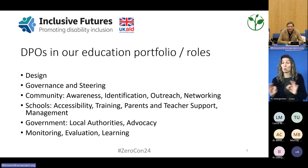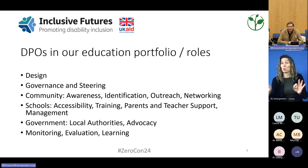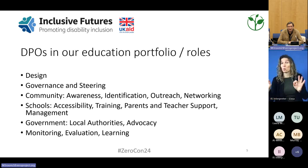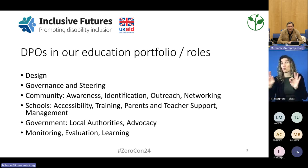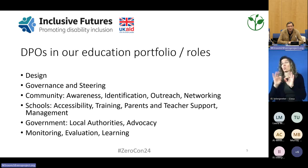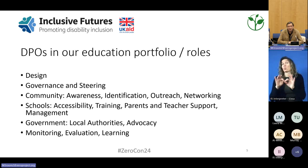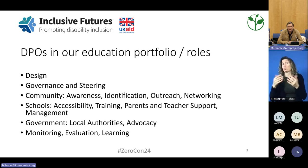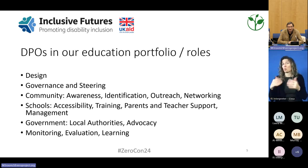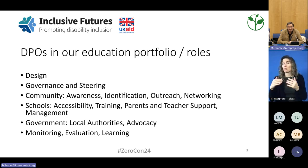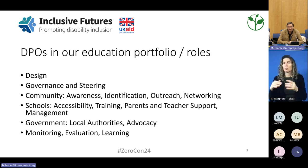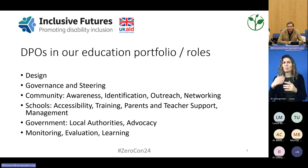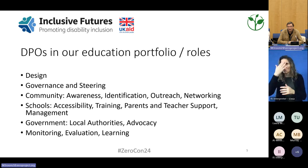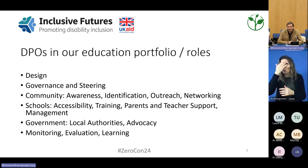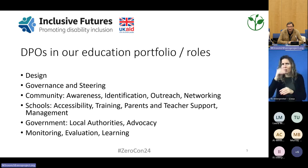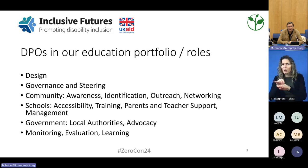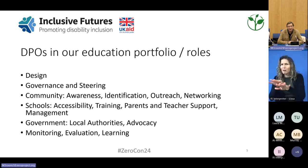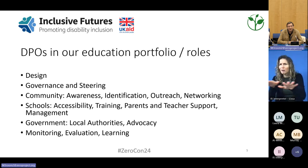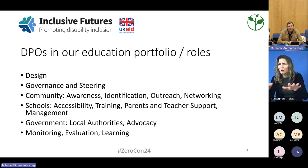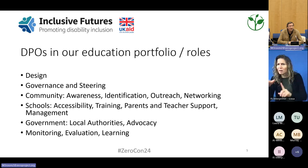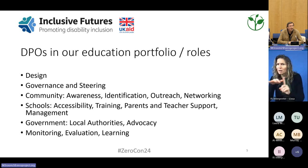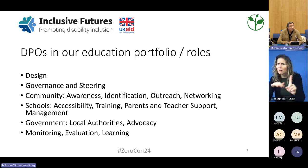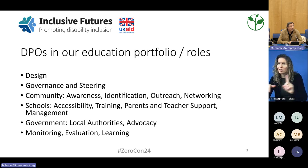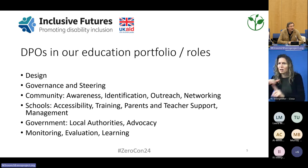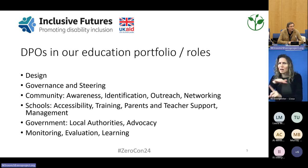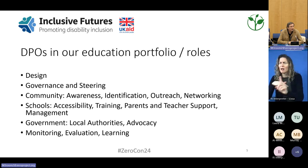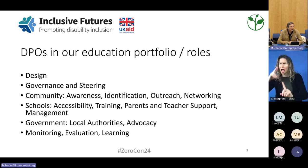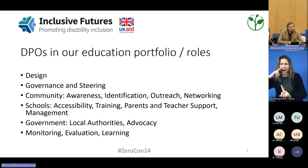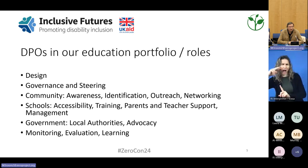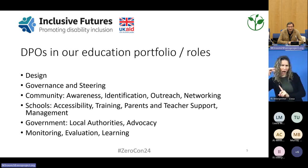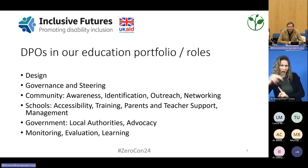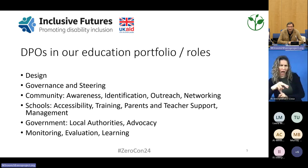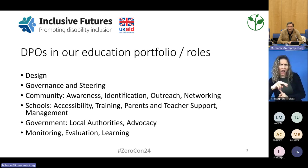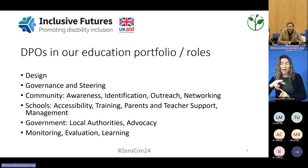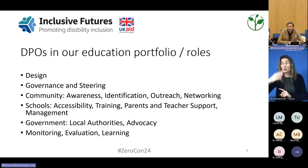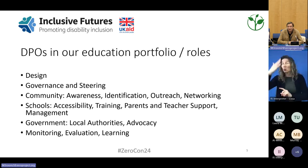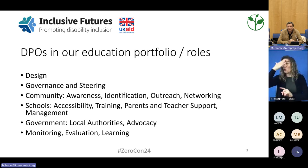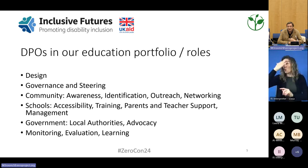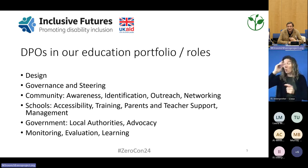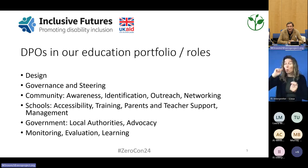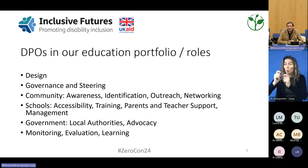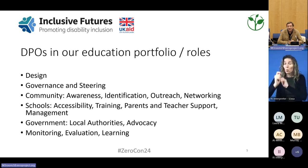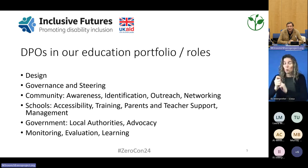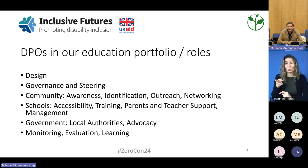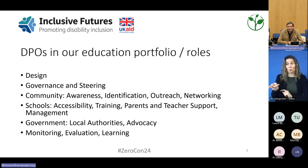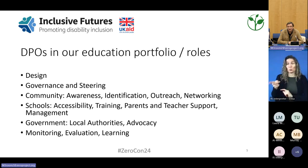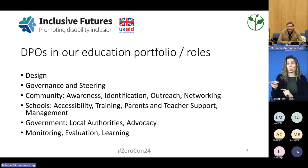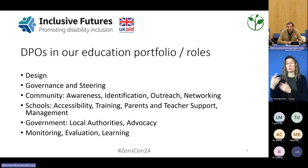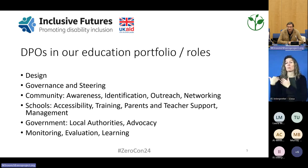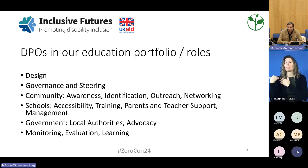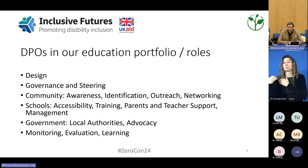attitudes in communities, creating awareness in communities. Tackling stigma and negative